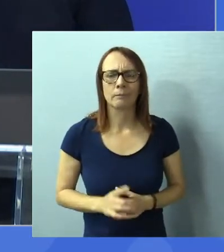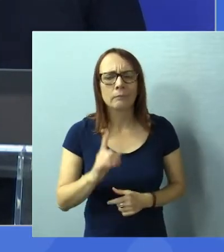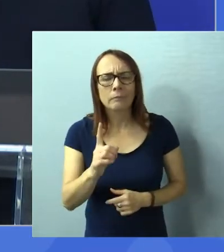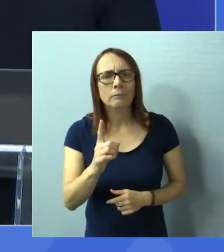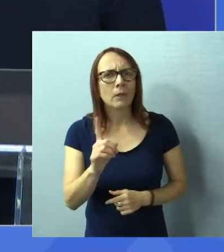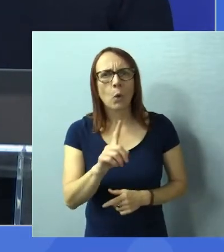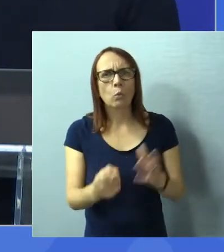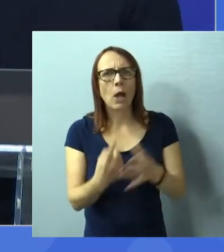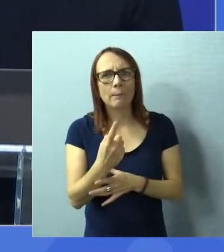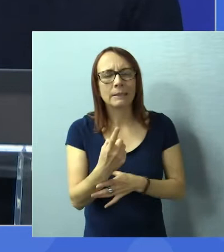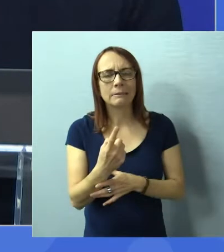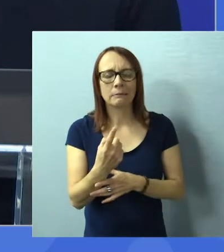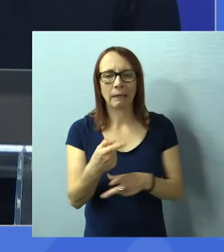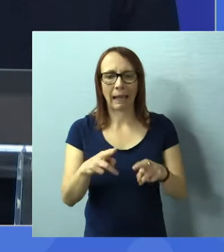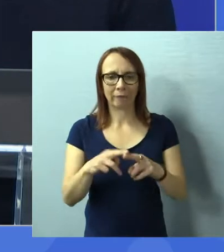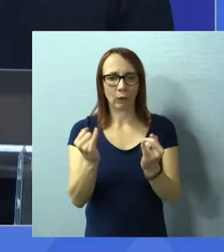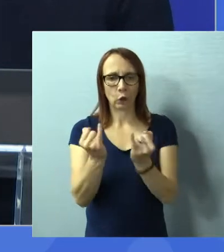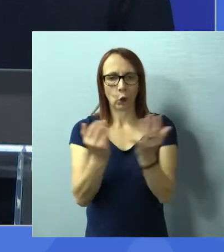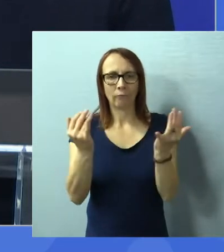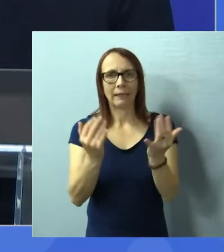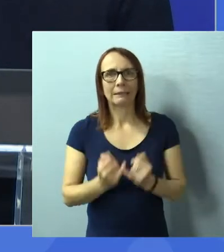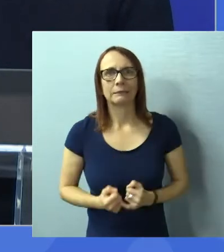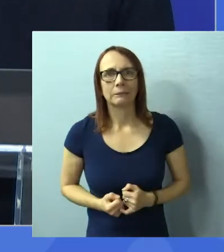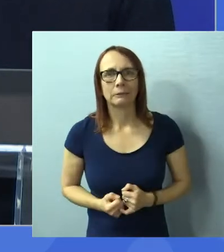said that the UK Parliament and the Scottish Parliament can legislate and